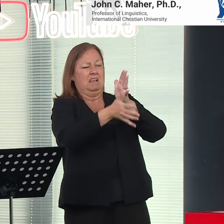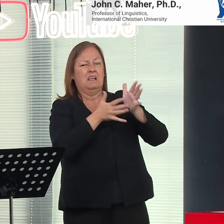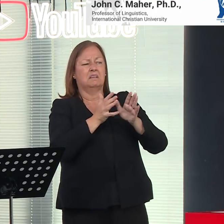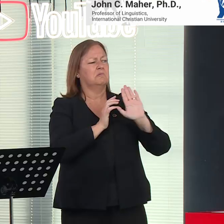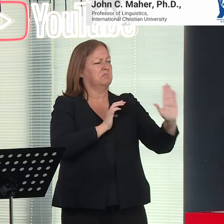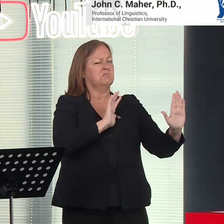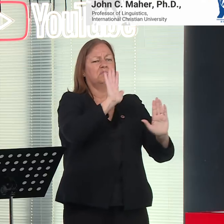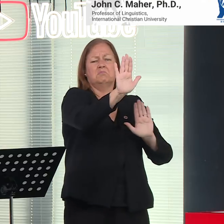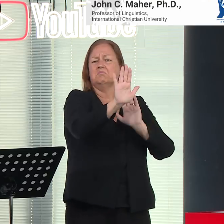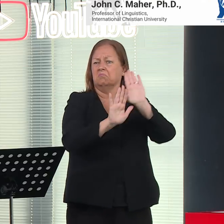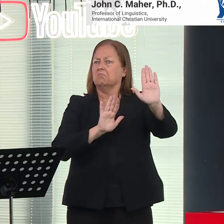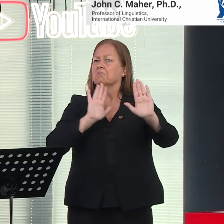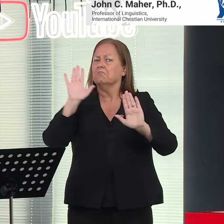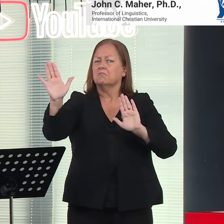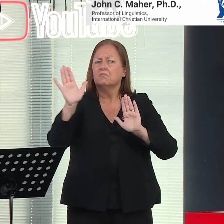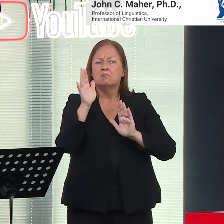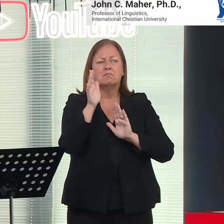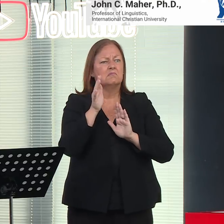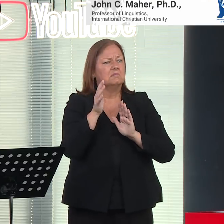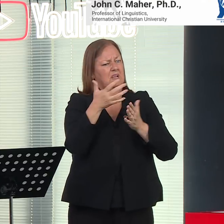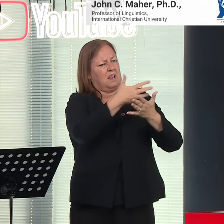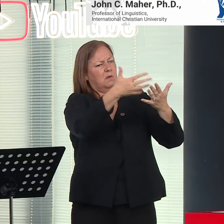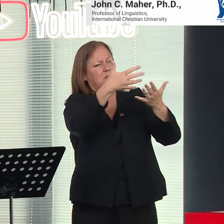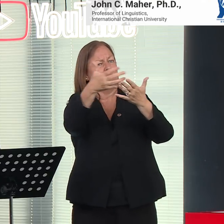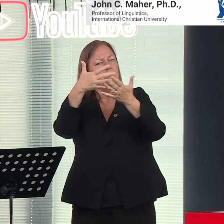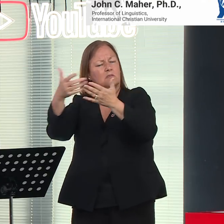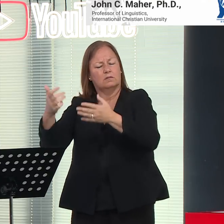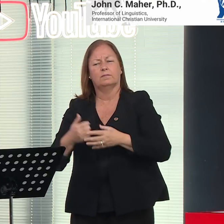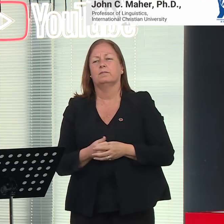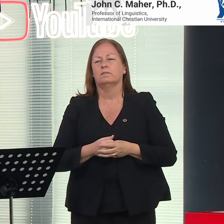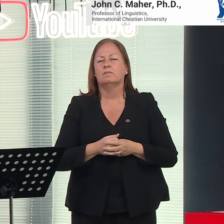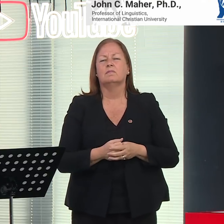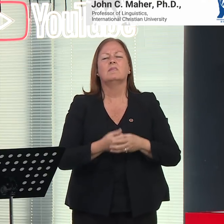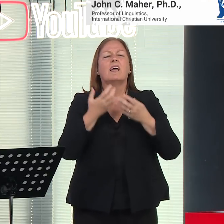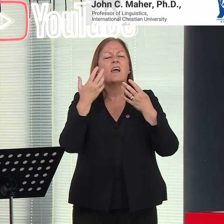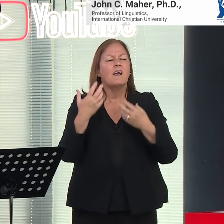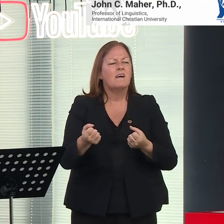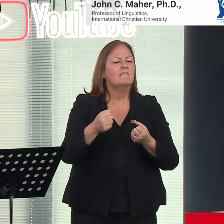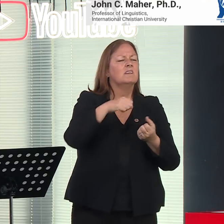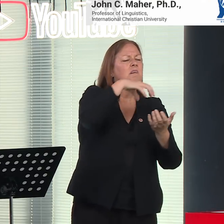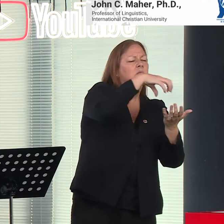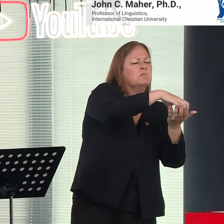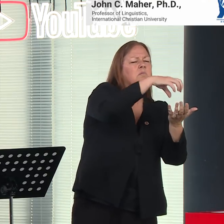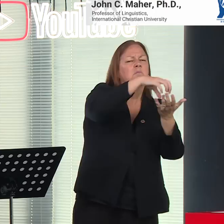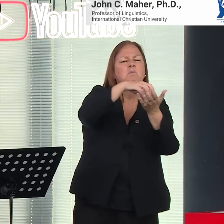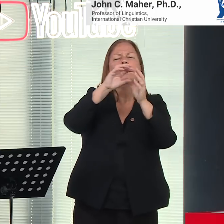the world's languages, there are 140 sign languages. Linguists all over the world recognize